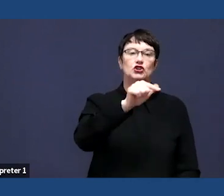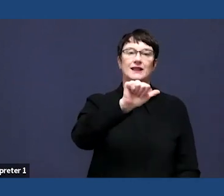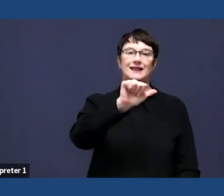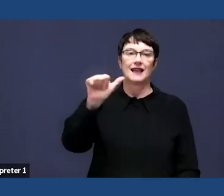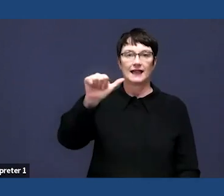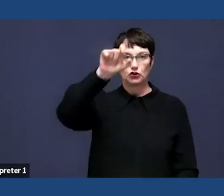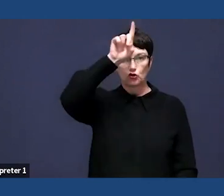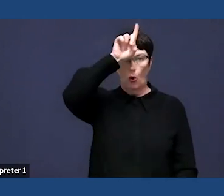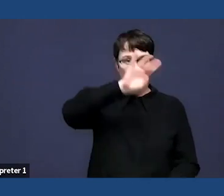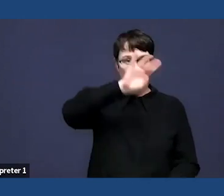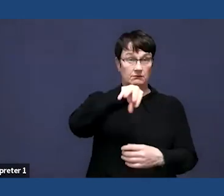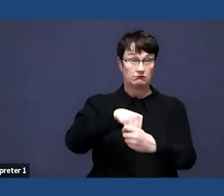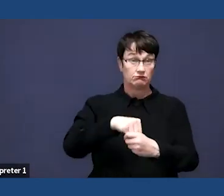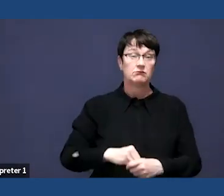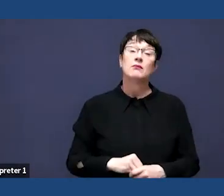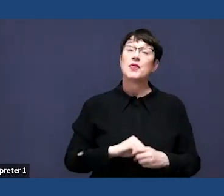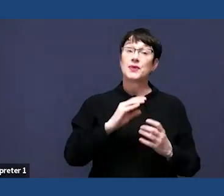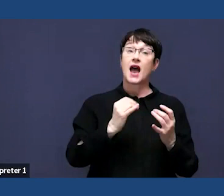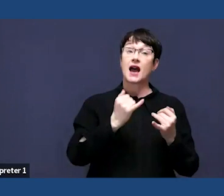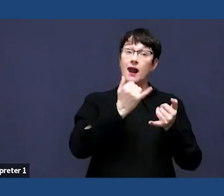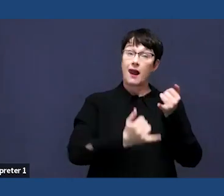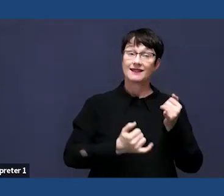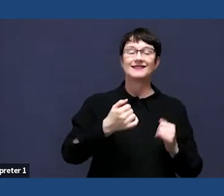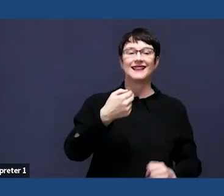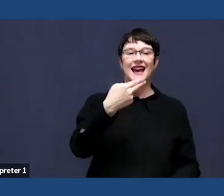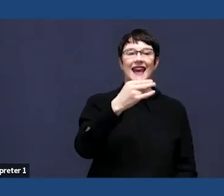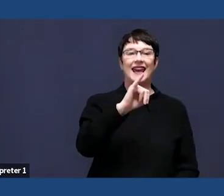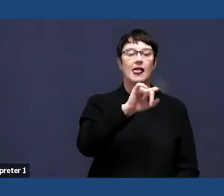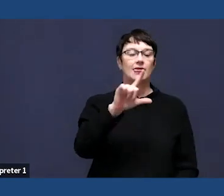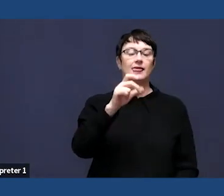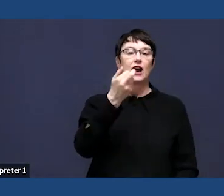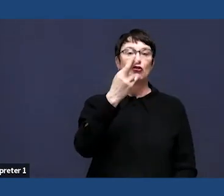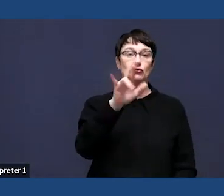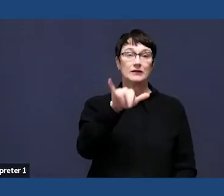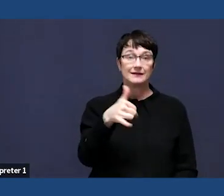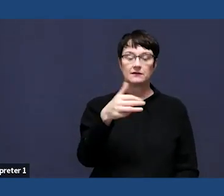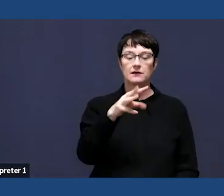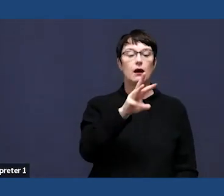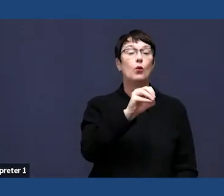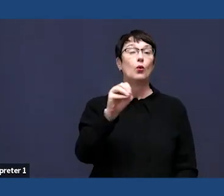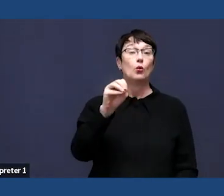board member, head of international projects and Deputy Chief of Ageing Collaborations